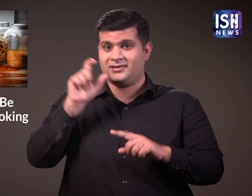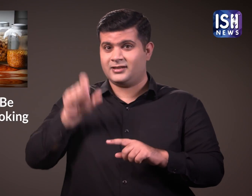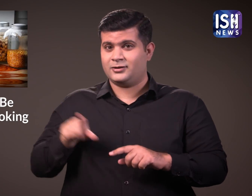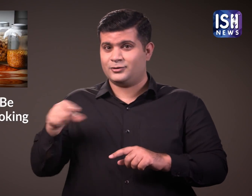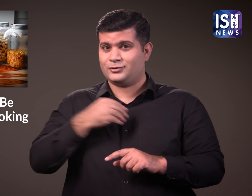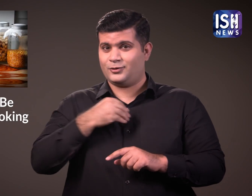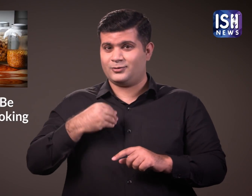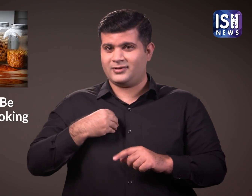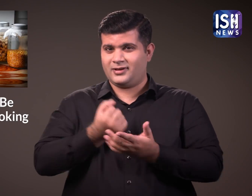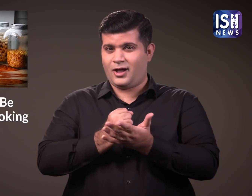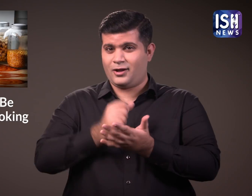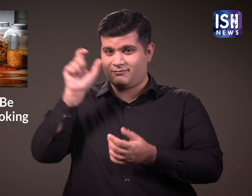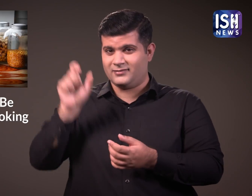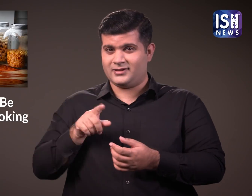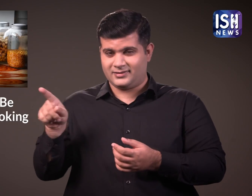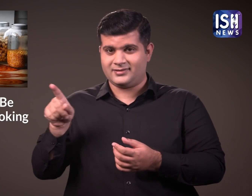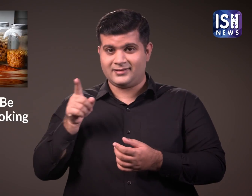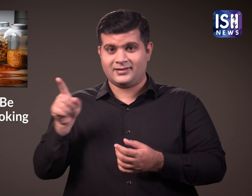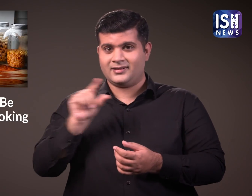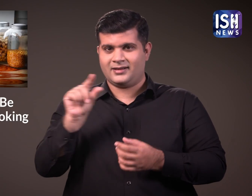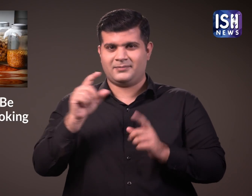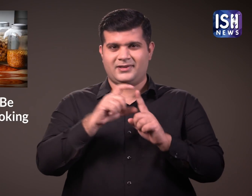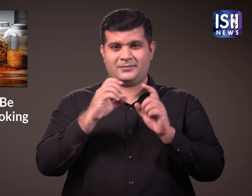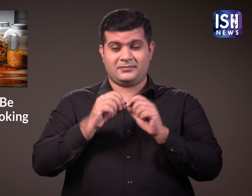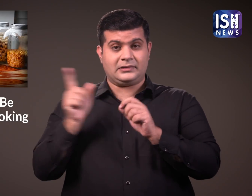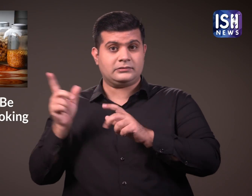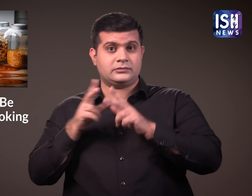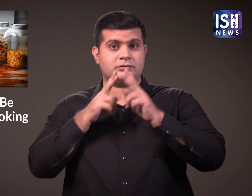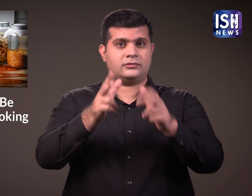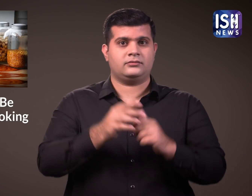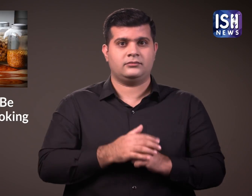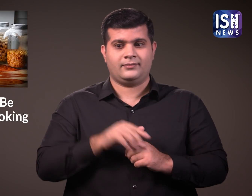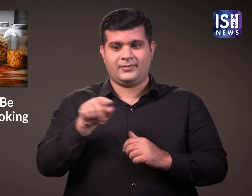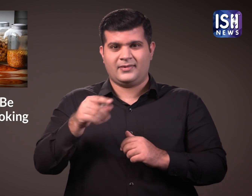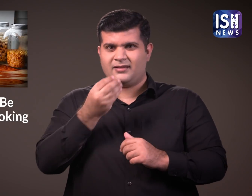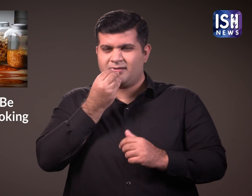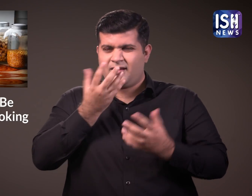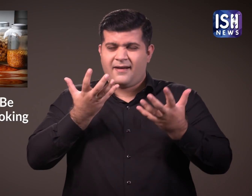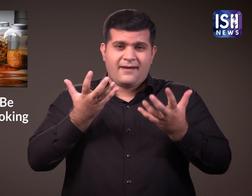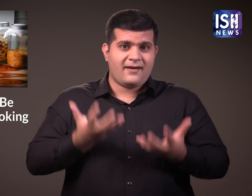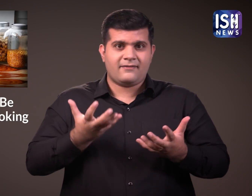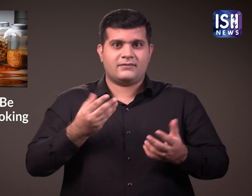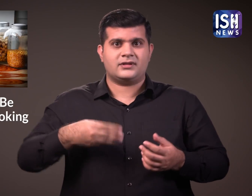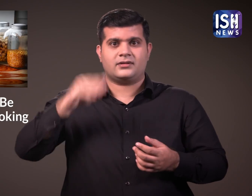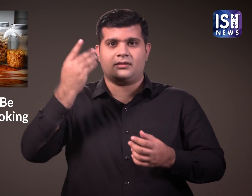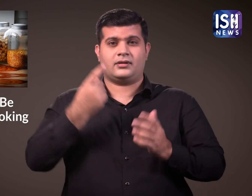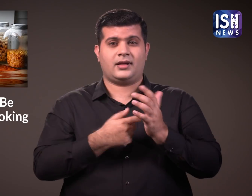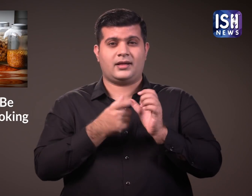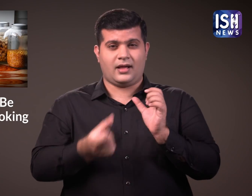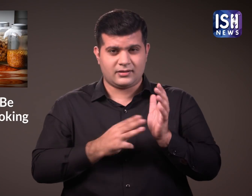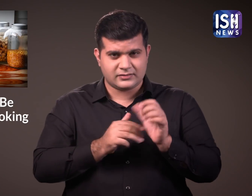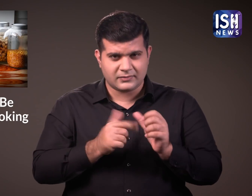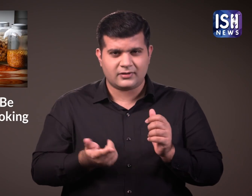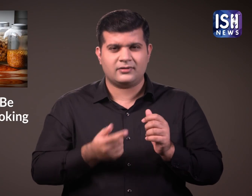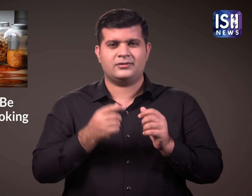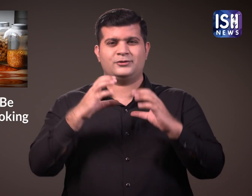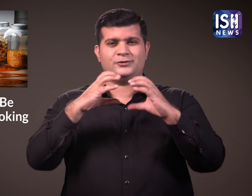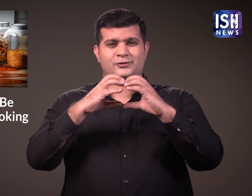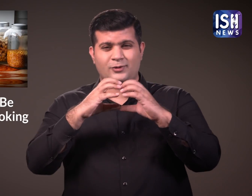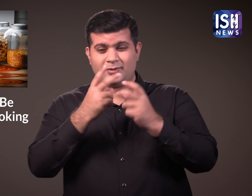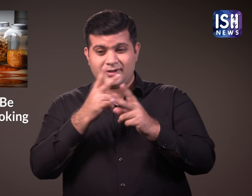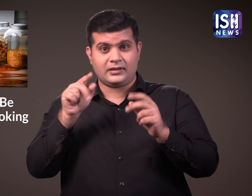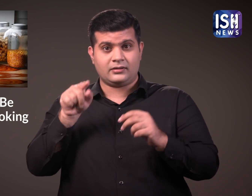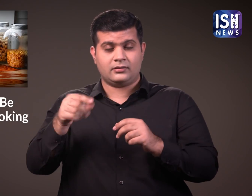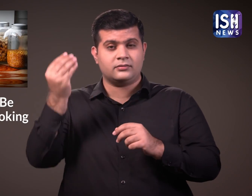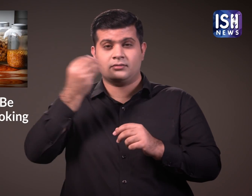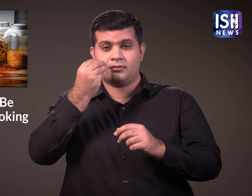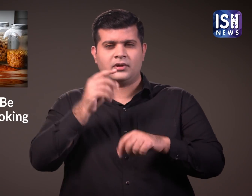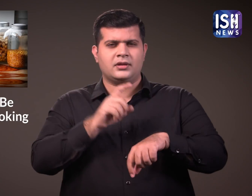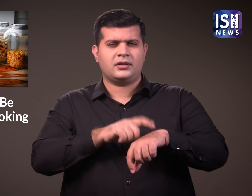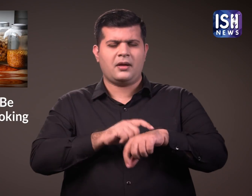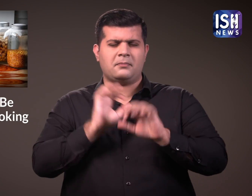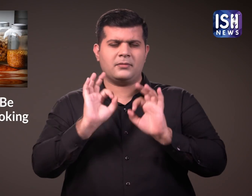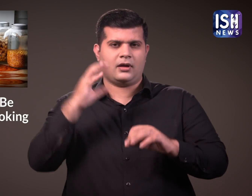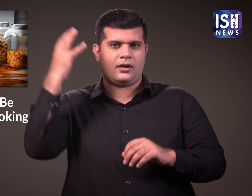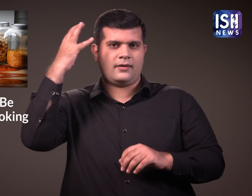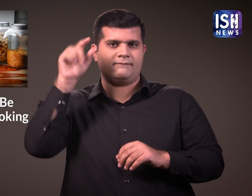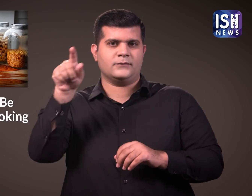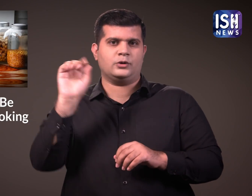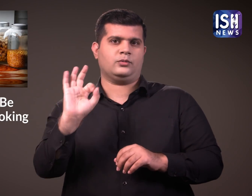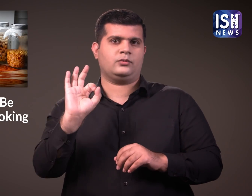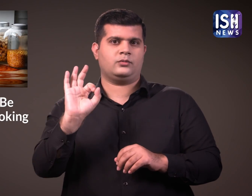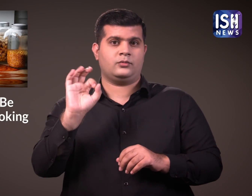Dr. Bhavsar also mentioned that the ideal time to eat beans is around noon.